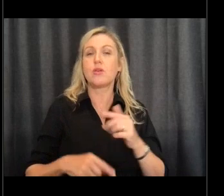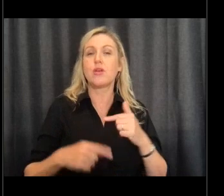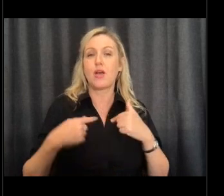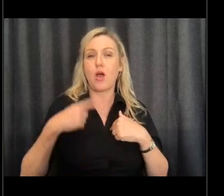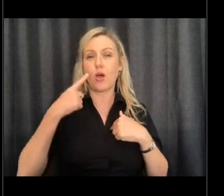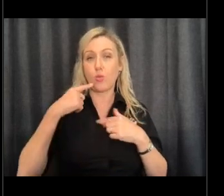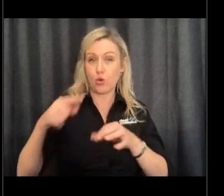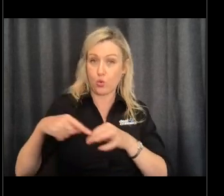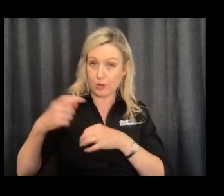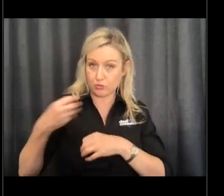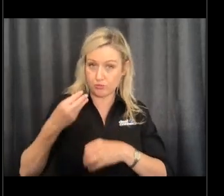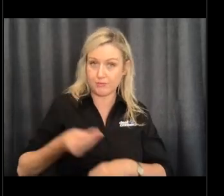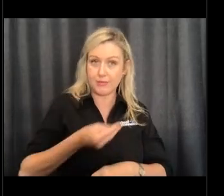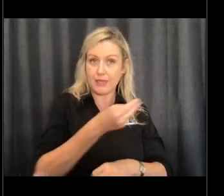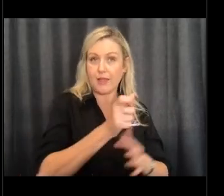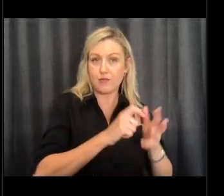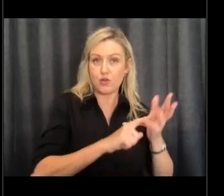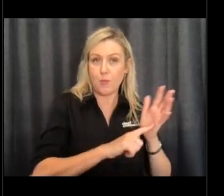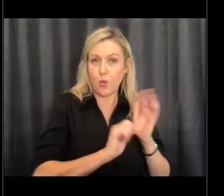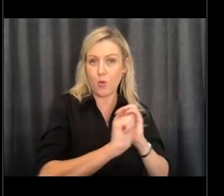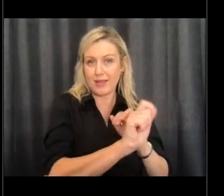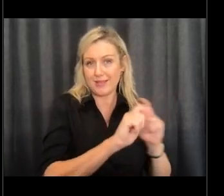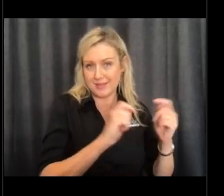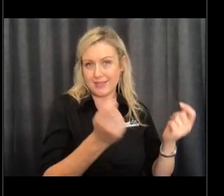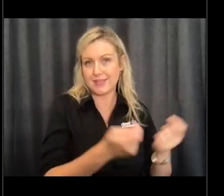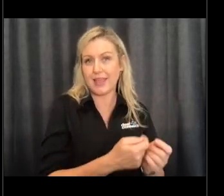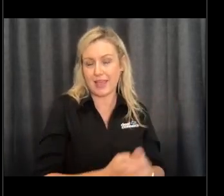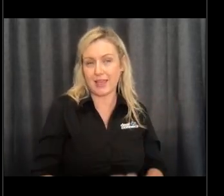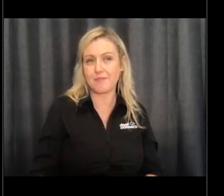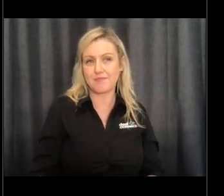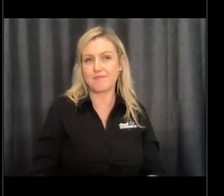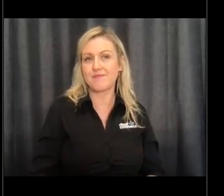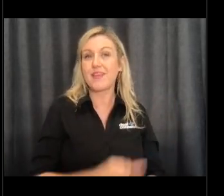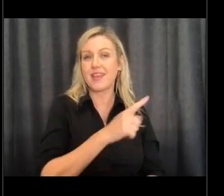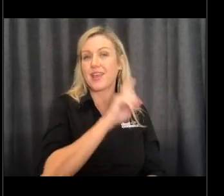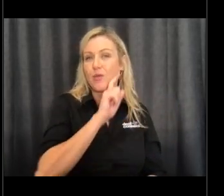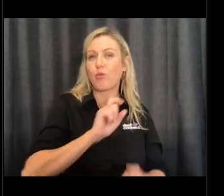to Paul and his team for a response. Yep, absolutely.